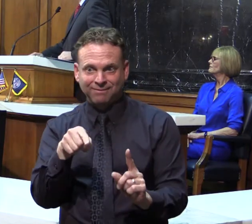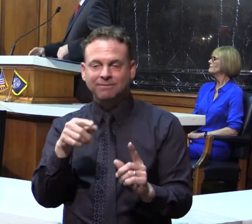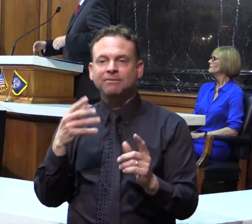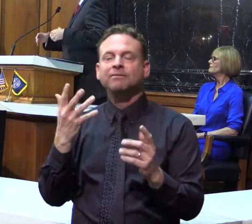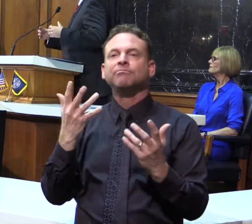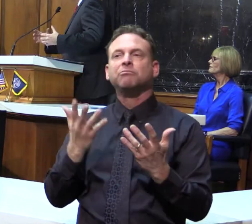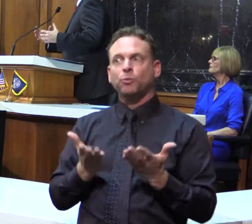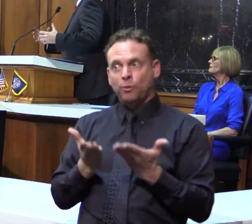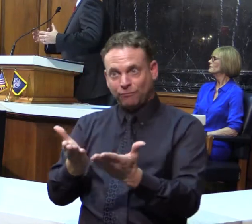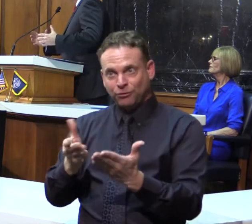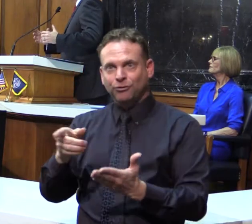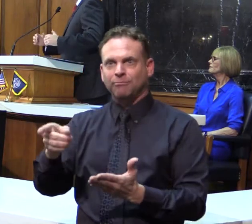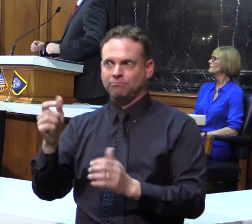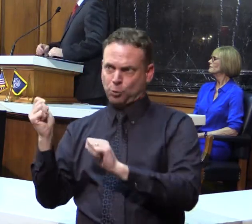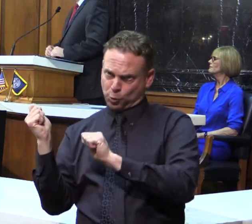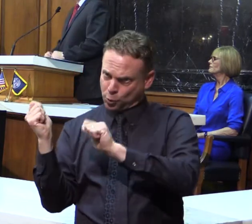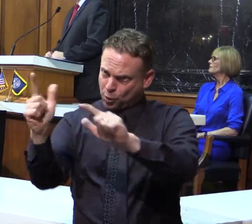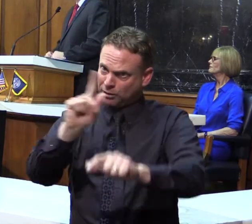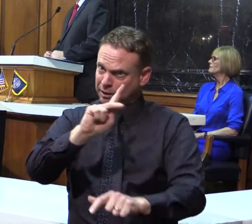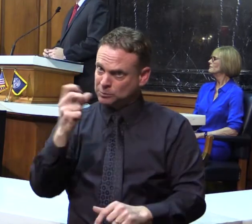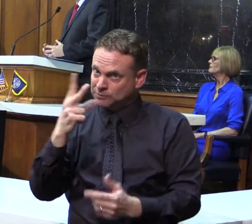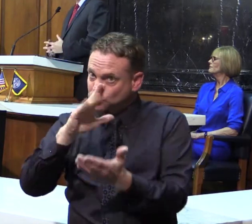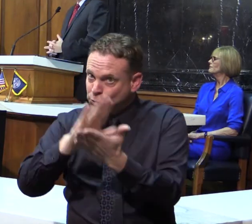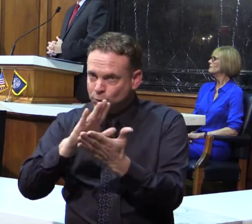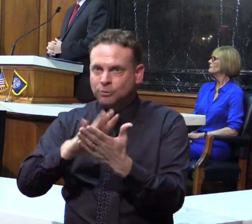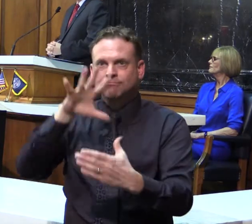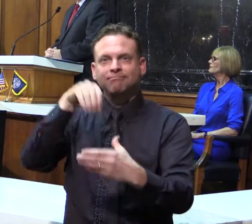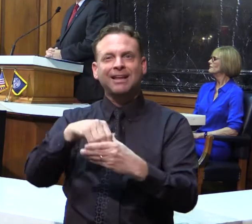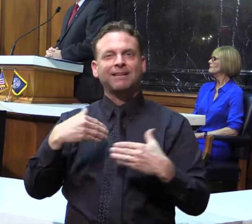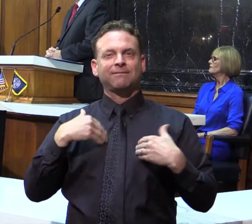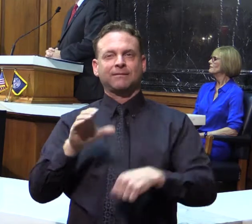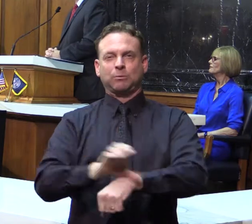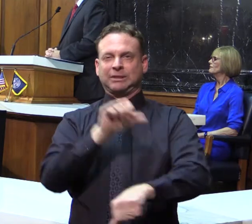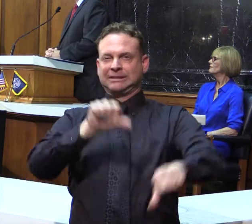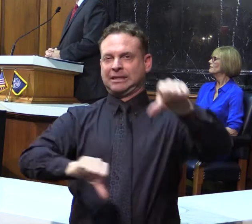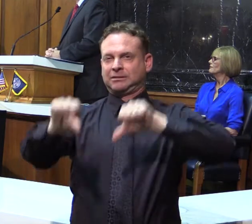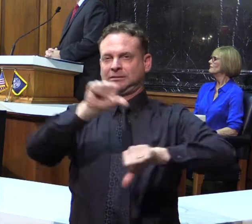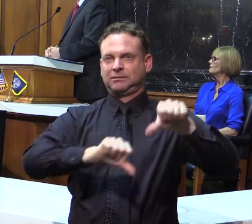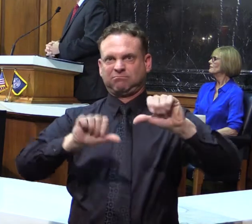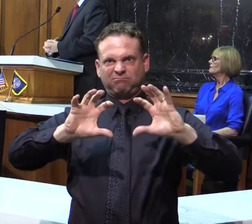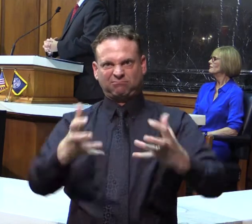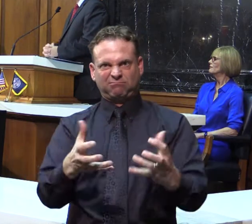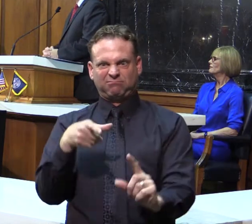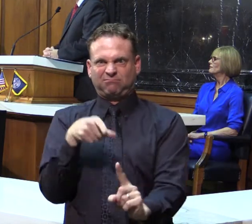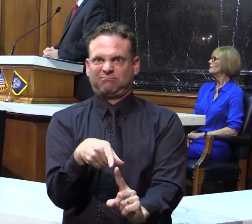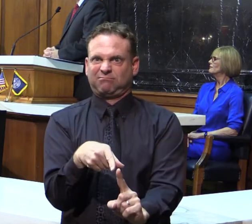We’ll also take better advantage of programs with proven results, such as the Jobs for